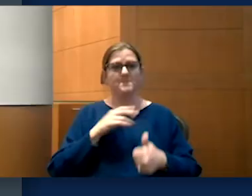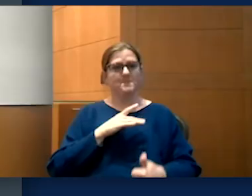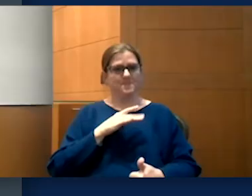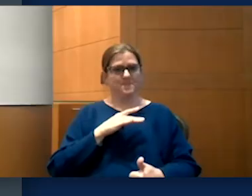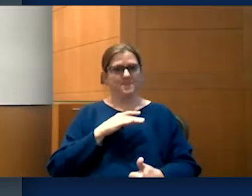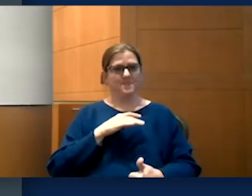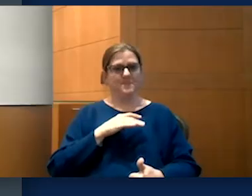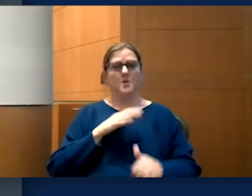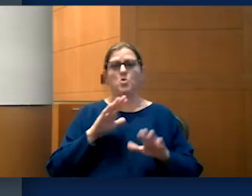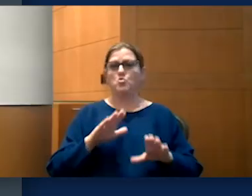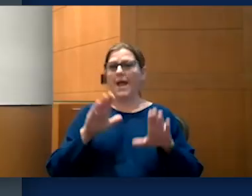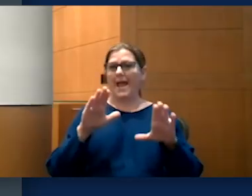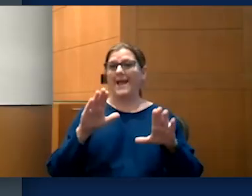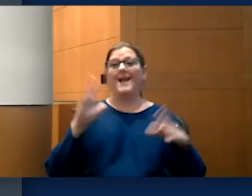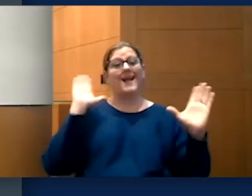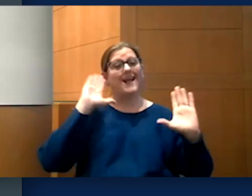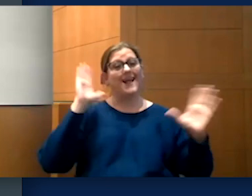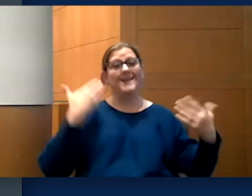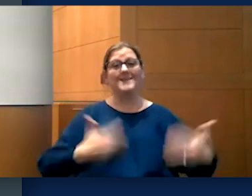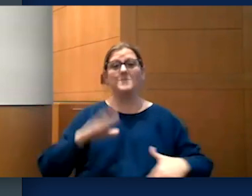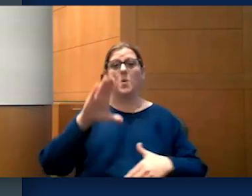Alright. So I'm courty, Fanhauser.